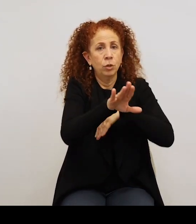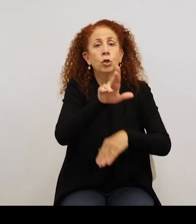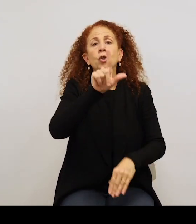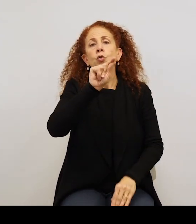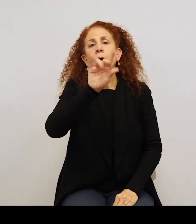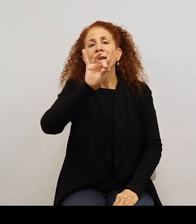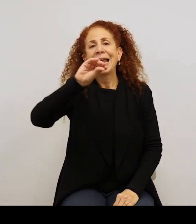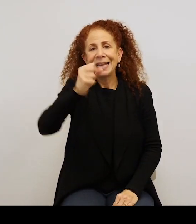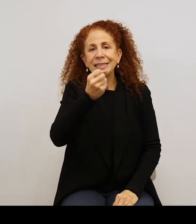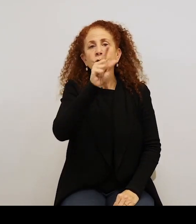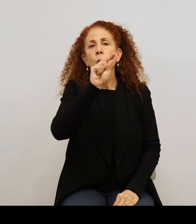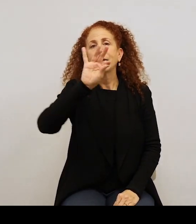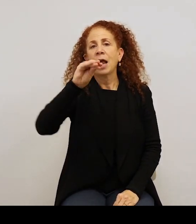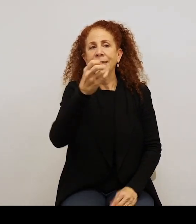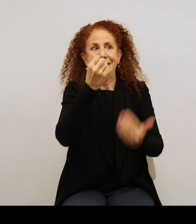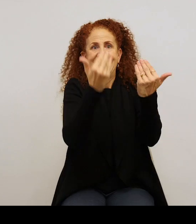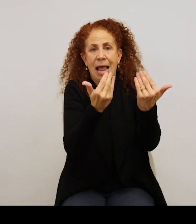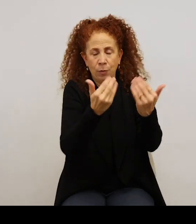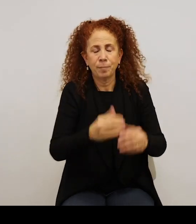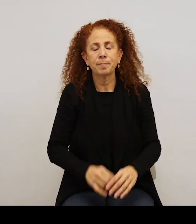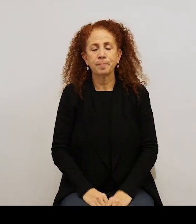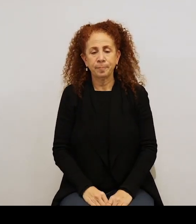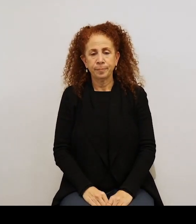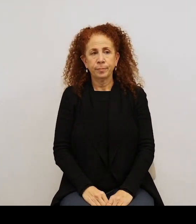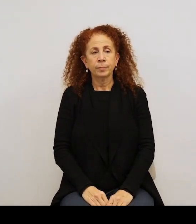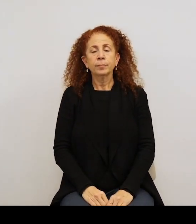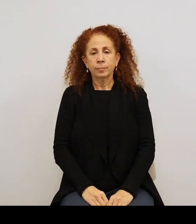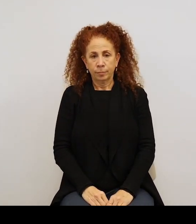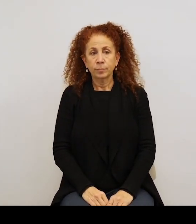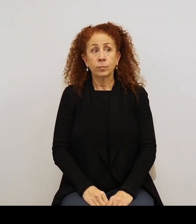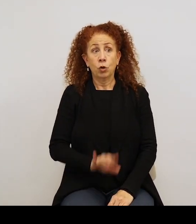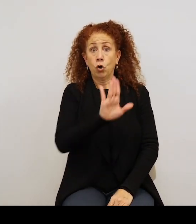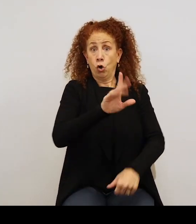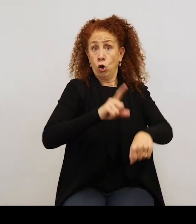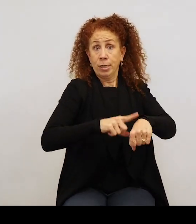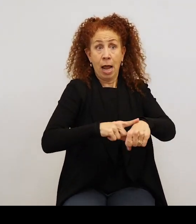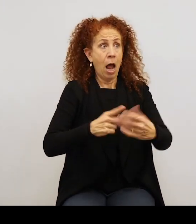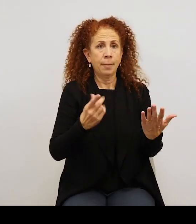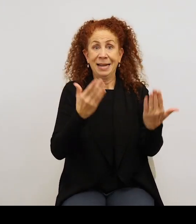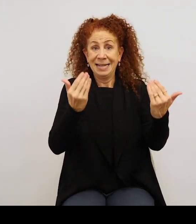and 2090s. In her own time, cities are super smart,